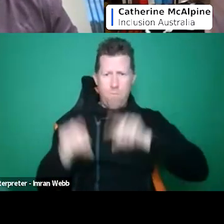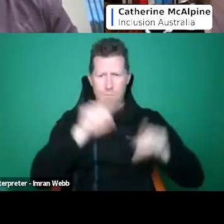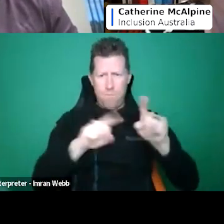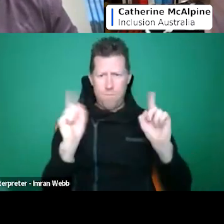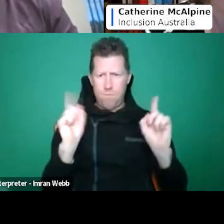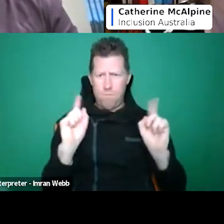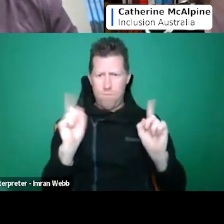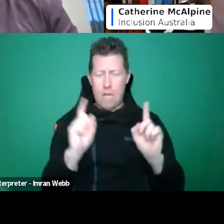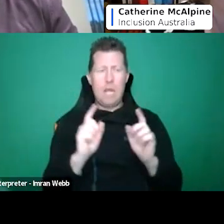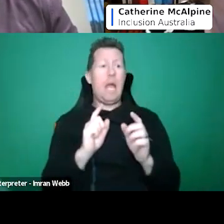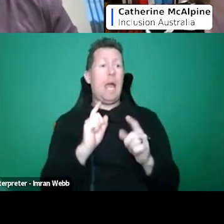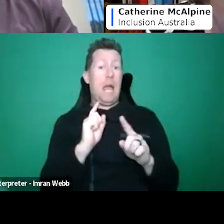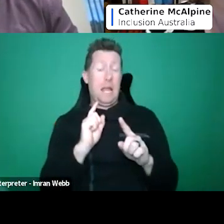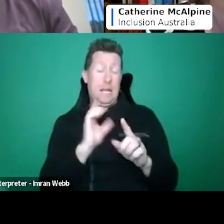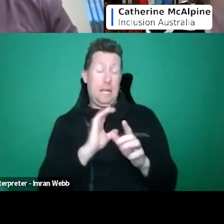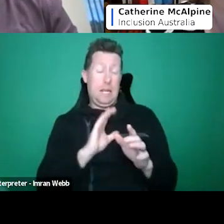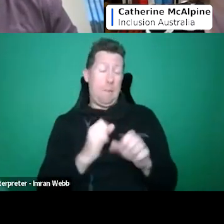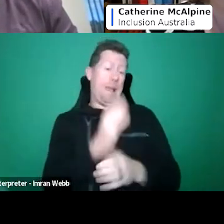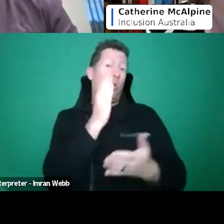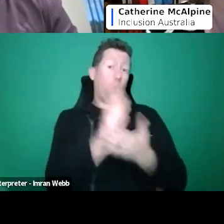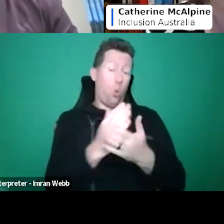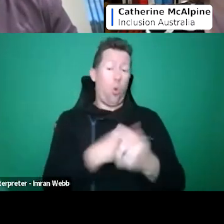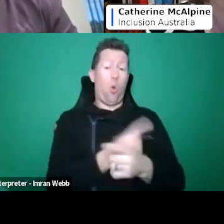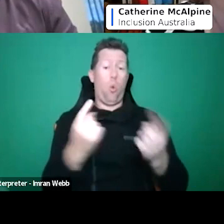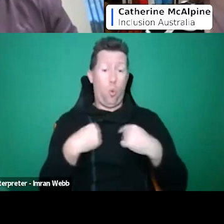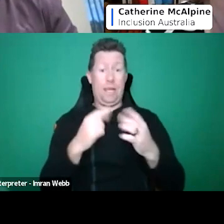we need to be very conscious of ensuring the disability community